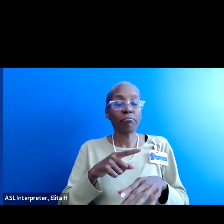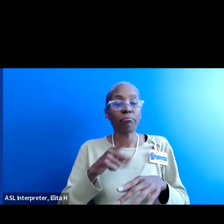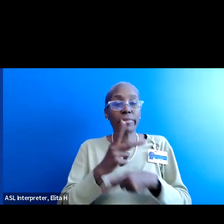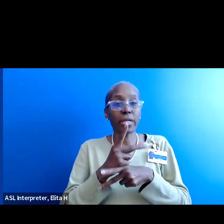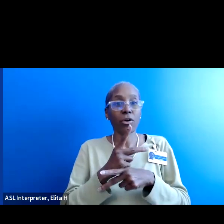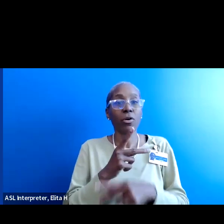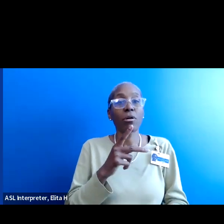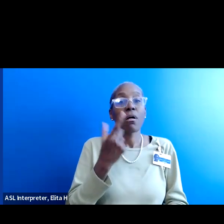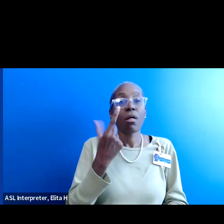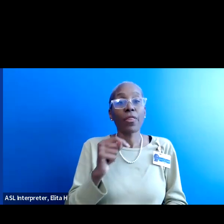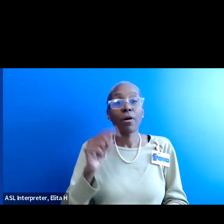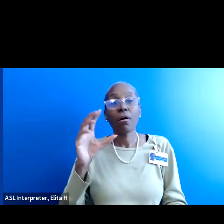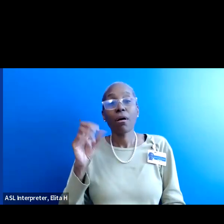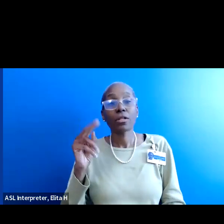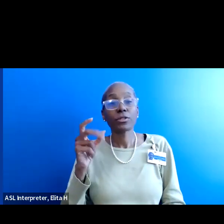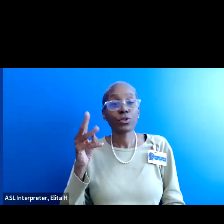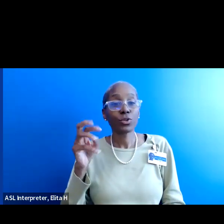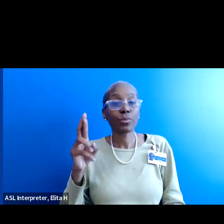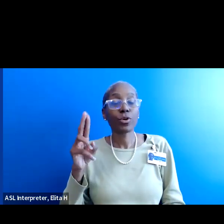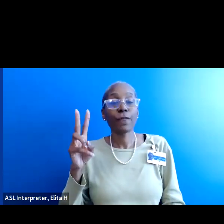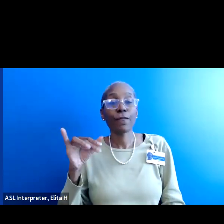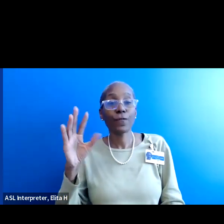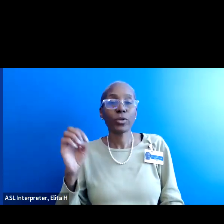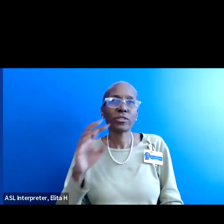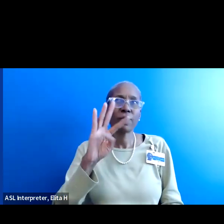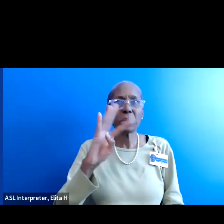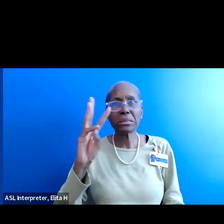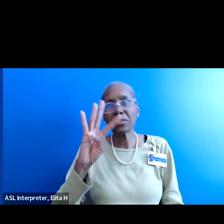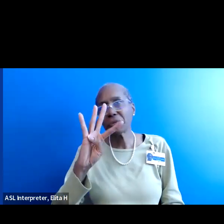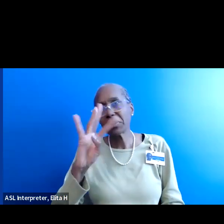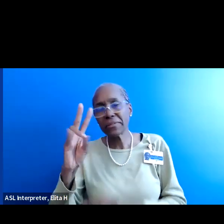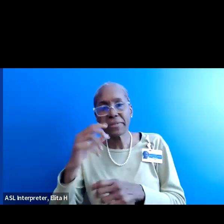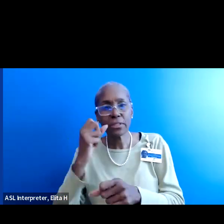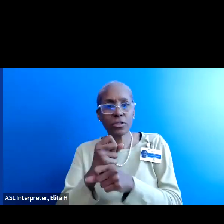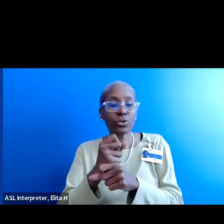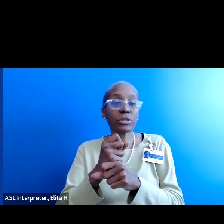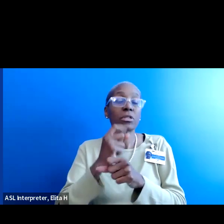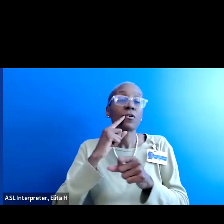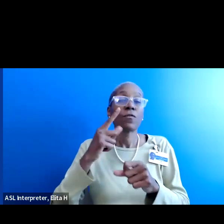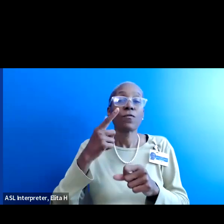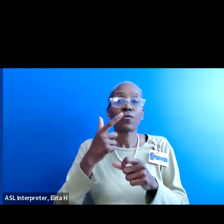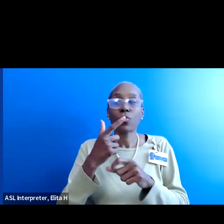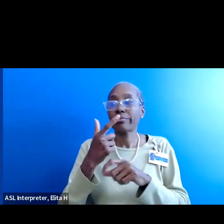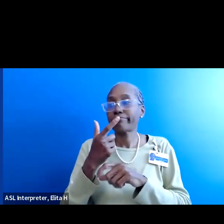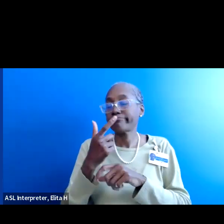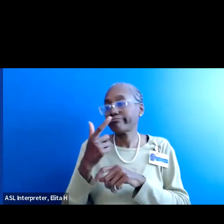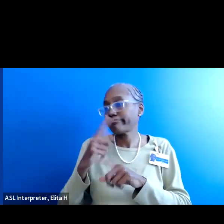We've been around for 46-47 years now, doing grassroots advocacy at the national